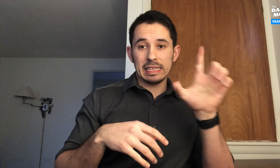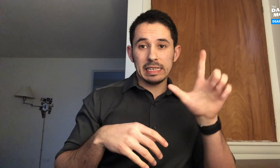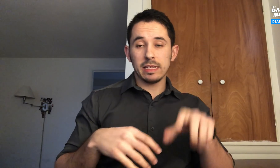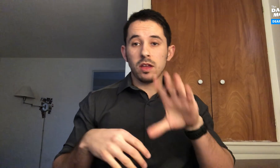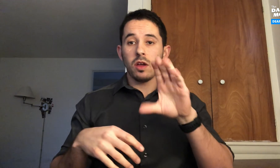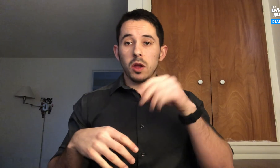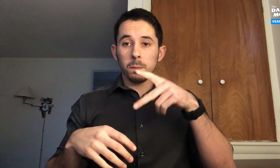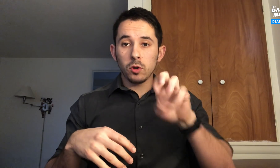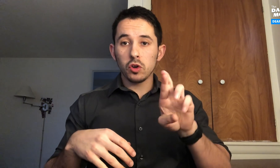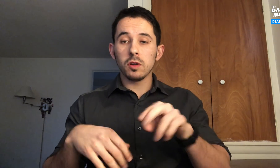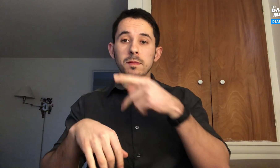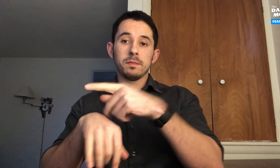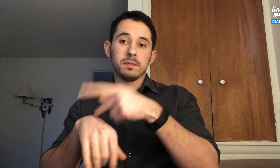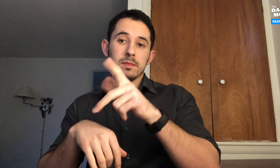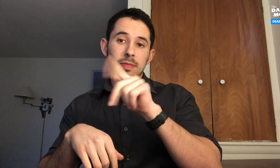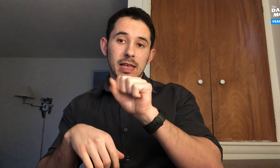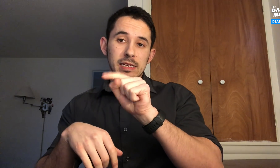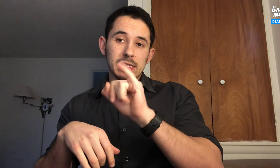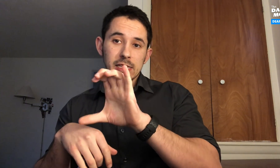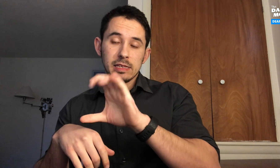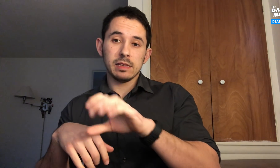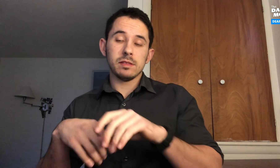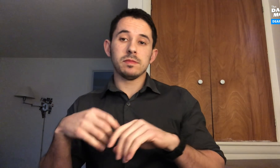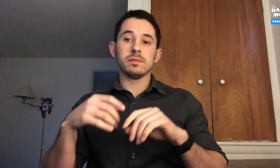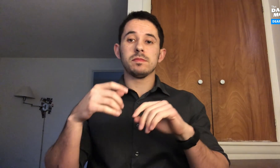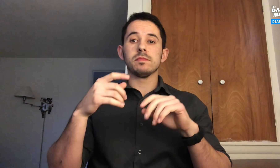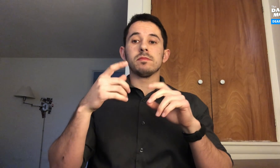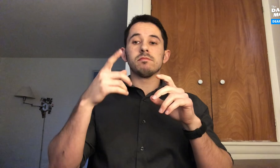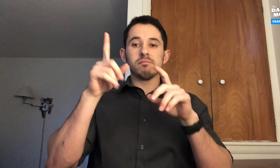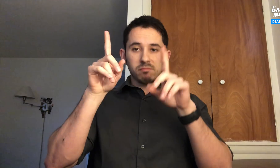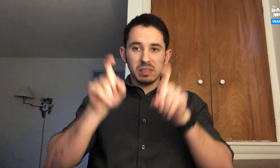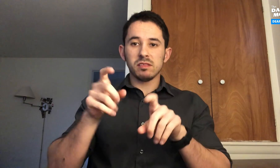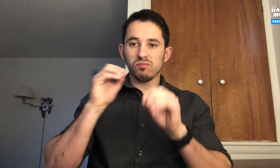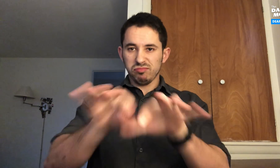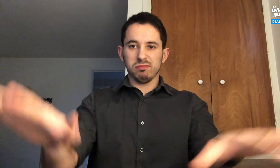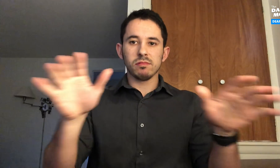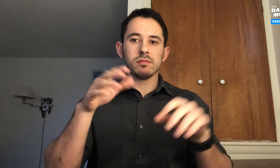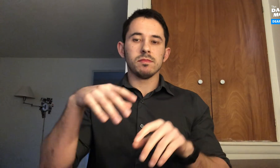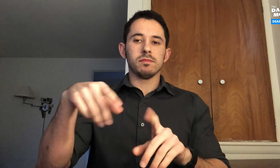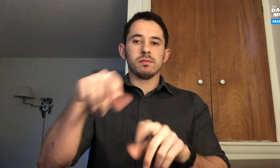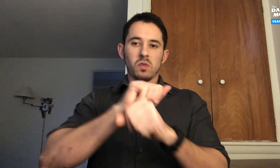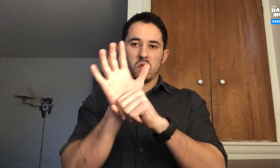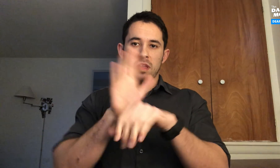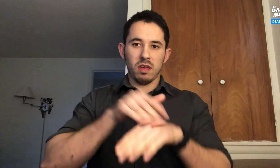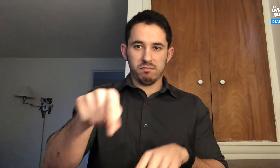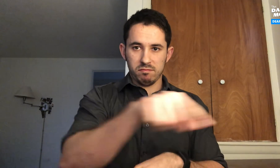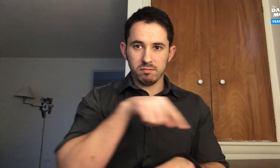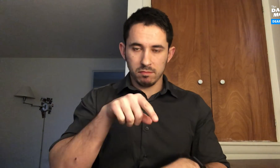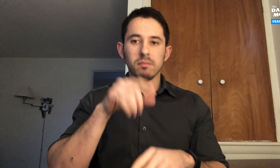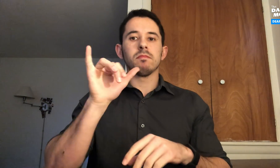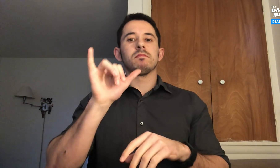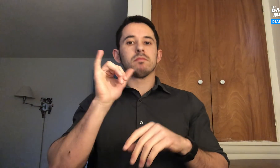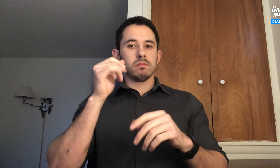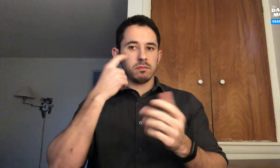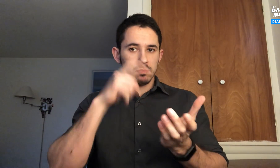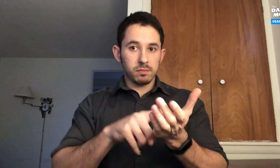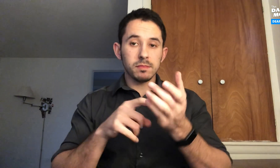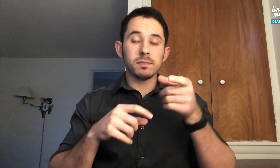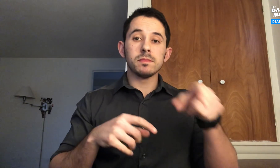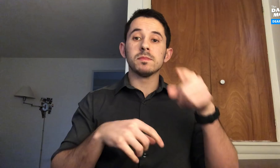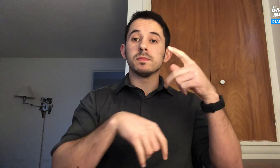the virus can stay on steel, copper, and plastic.